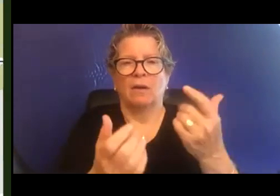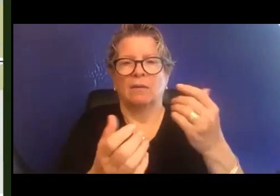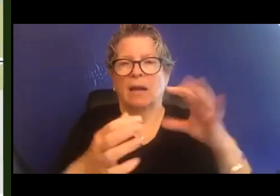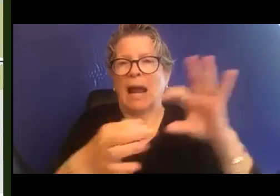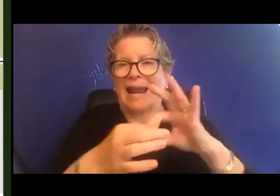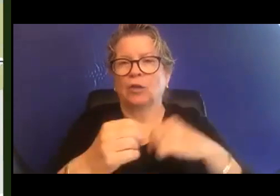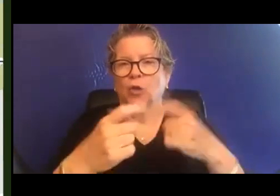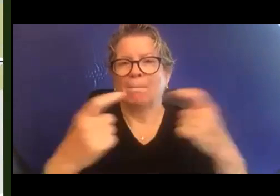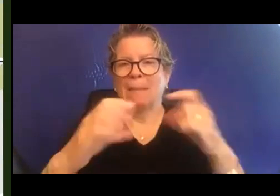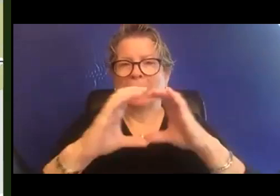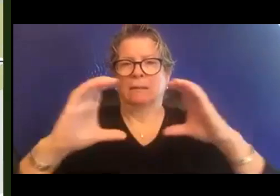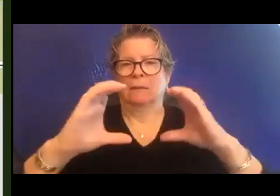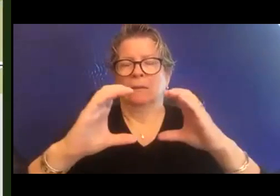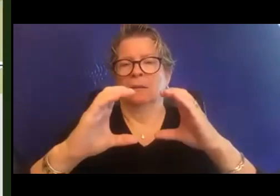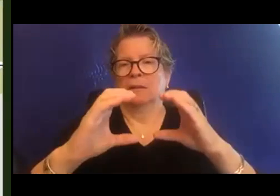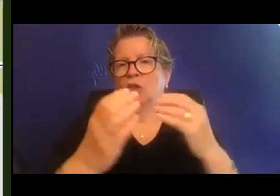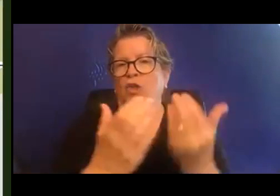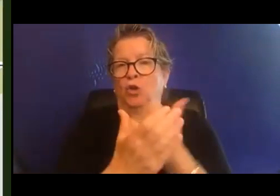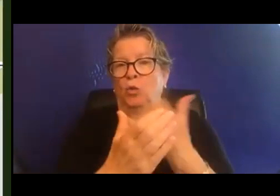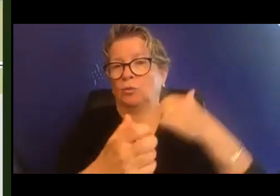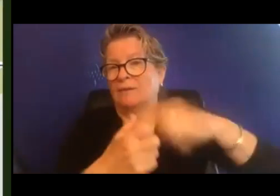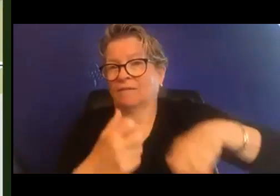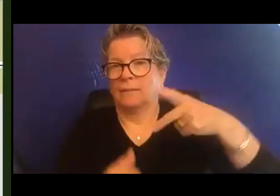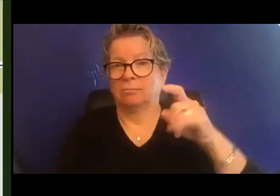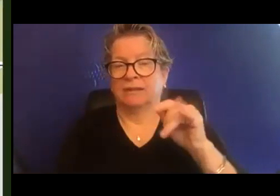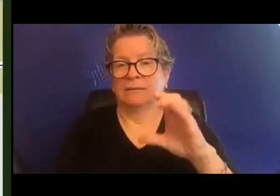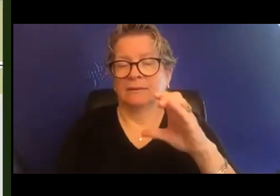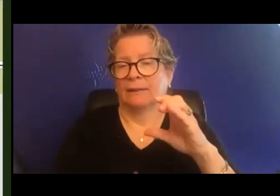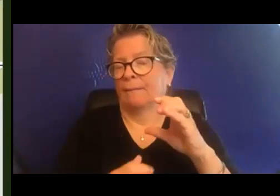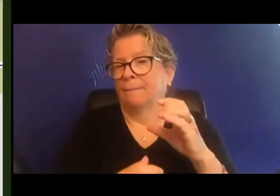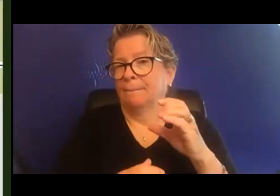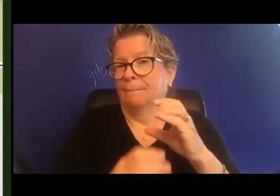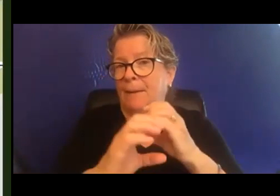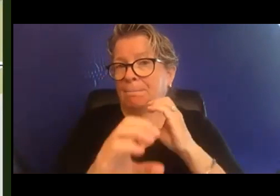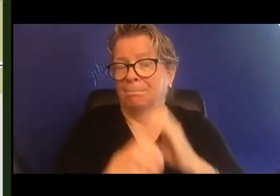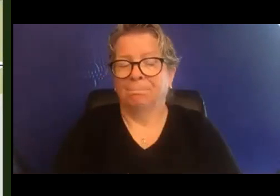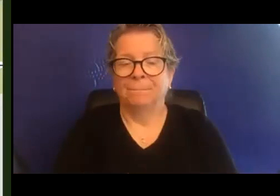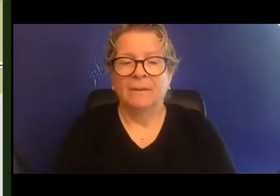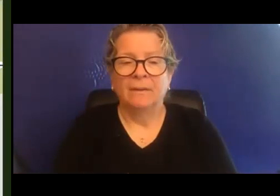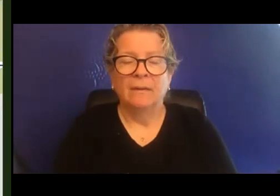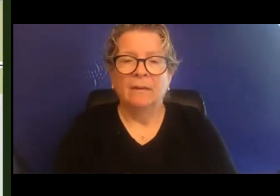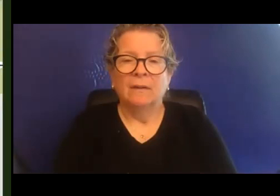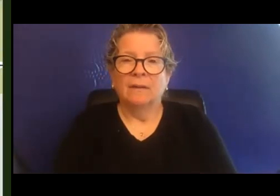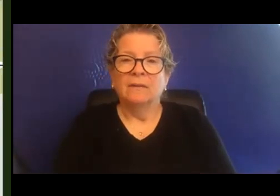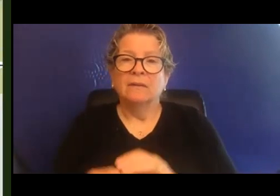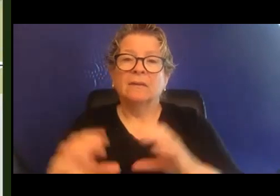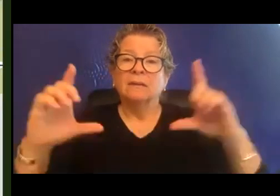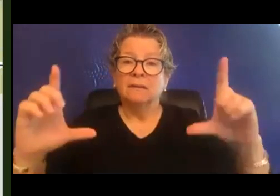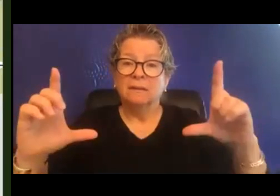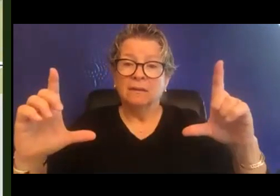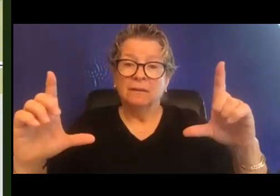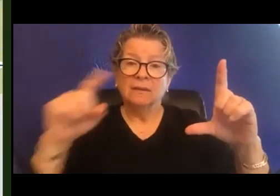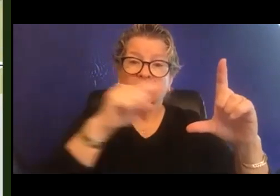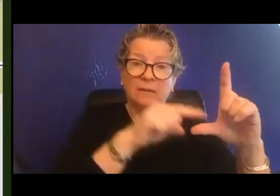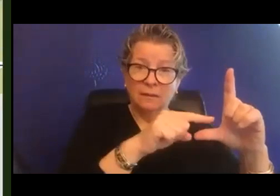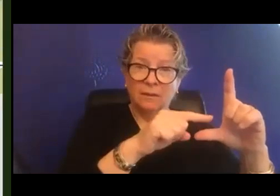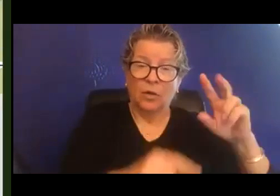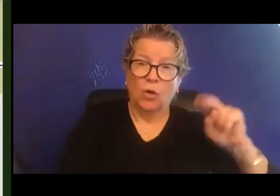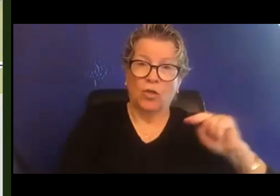So the north work area, this is where the exit pit is for the